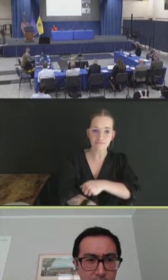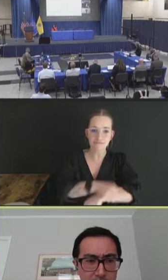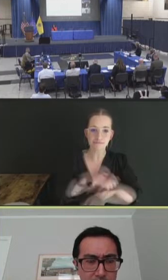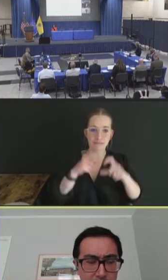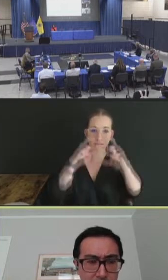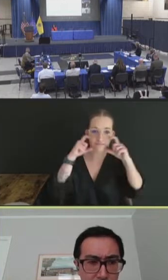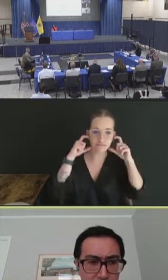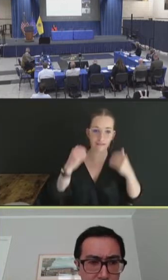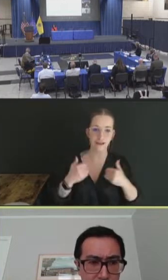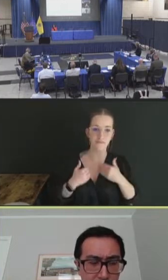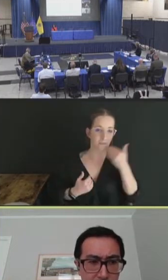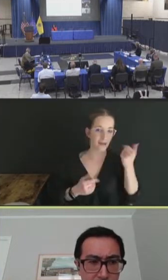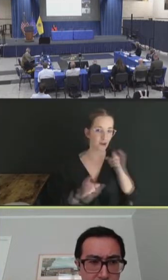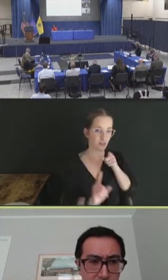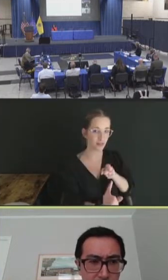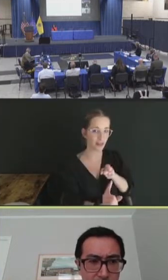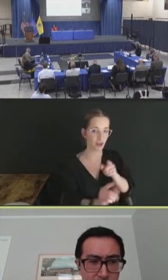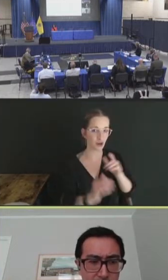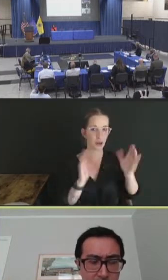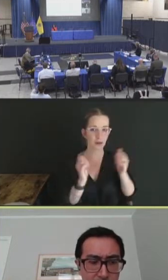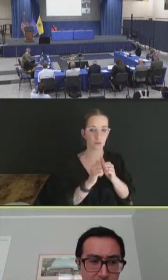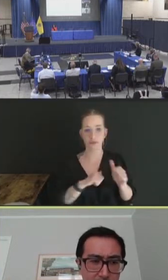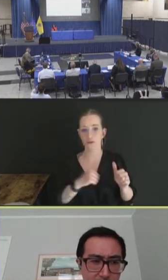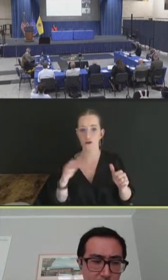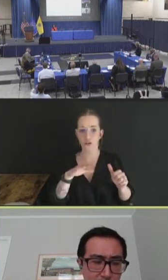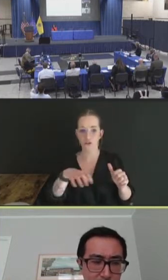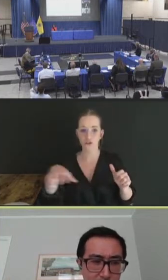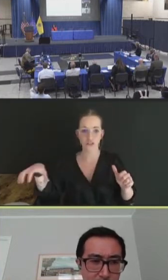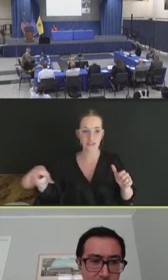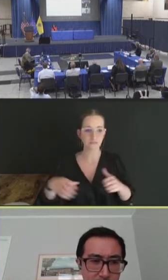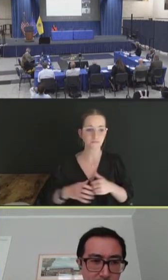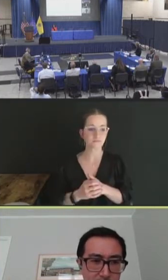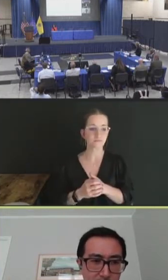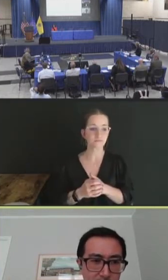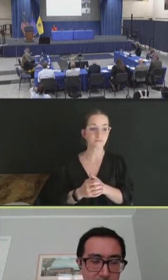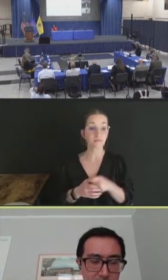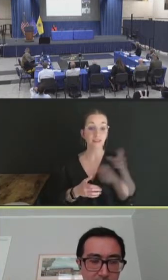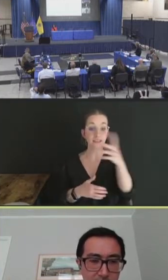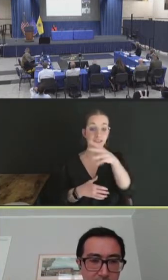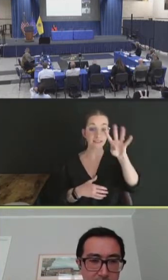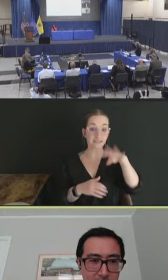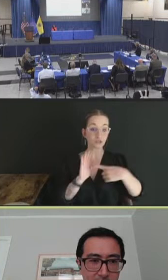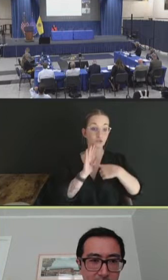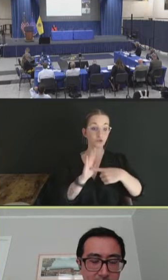This shows a measure of excess mortality. This is a relative measure observed divided by expected